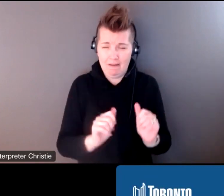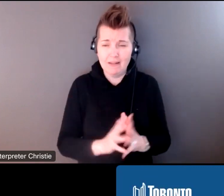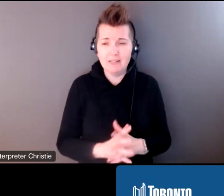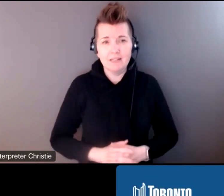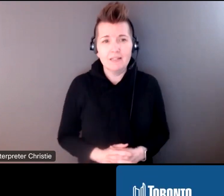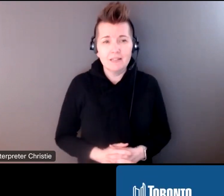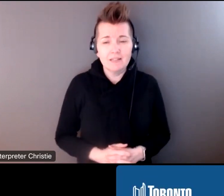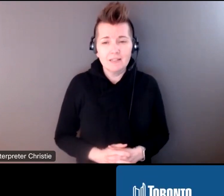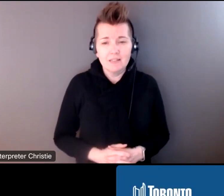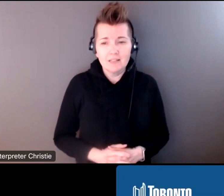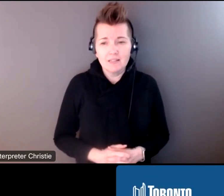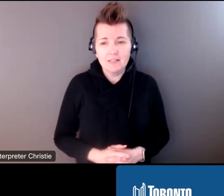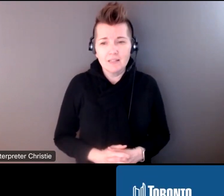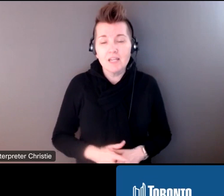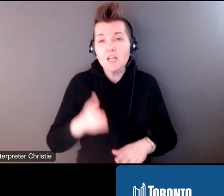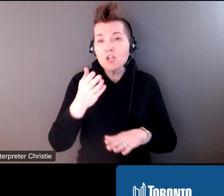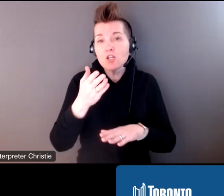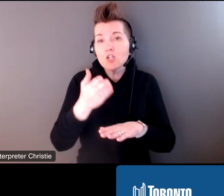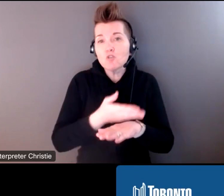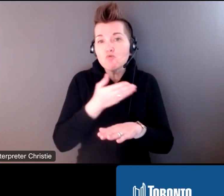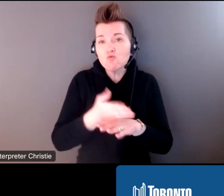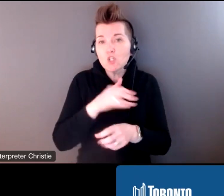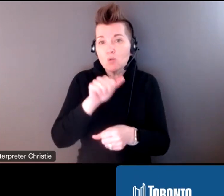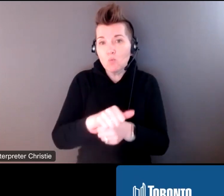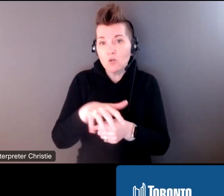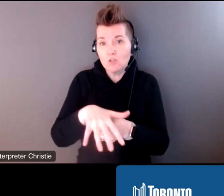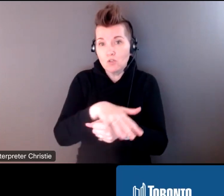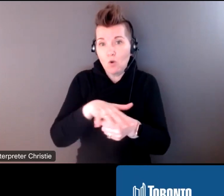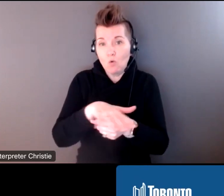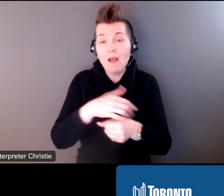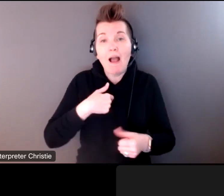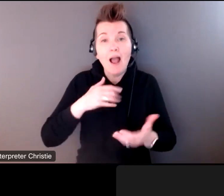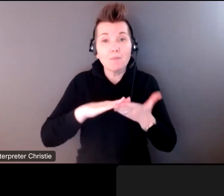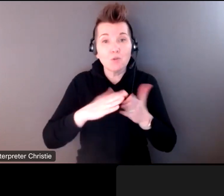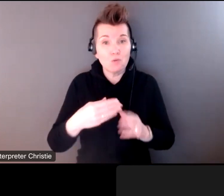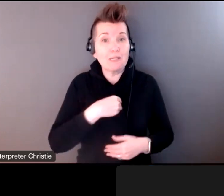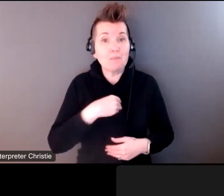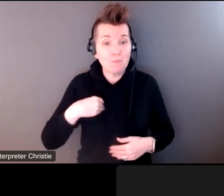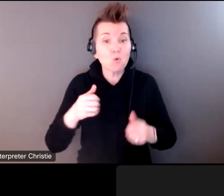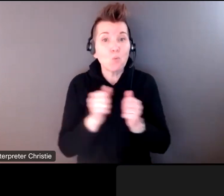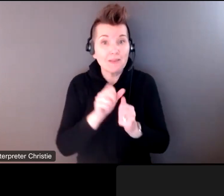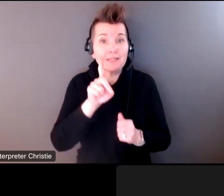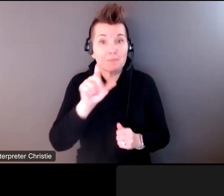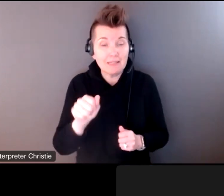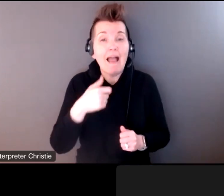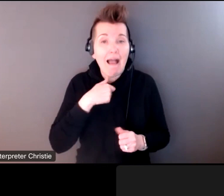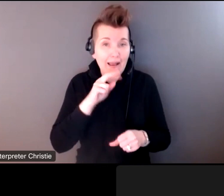I'm referring to construction work zones. I'm a community member with a disability that navigates the TTC every day.